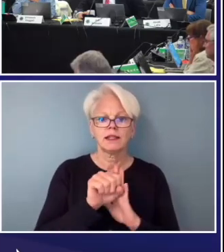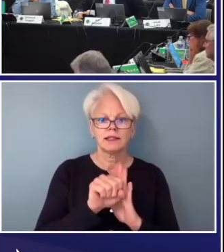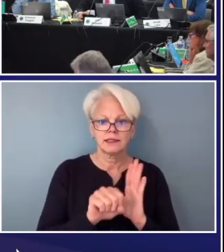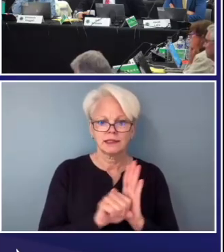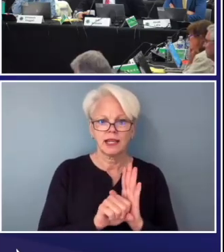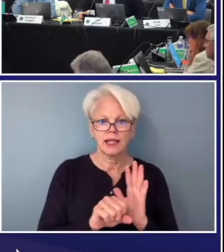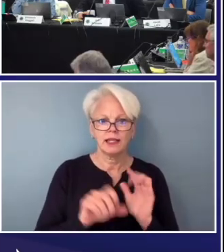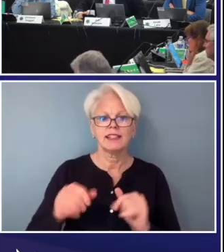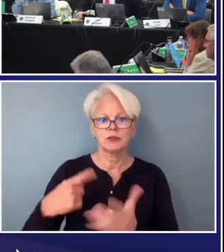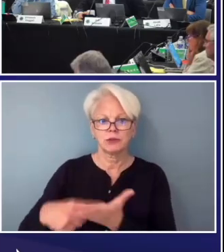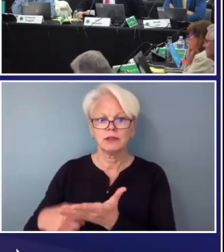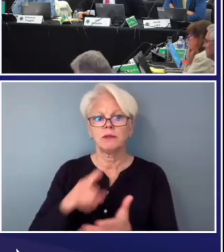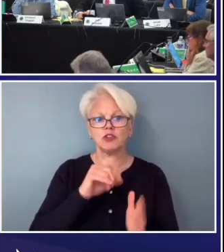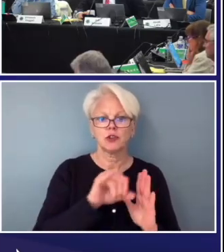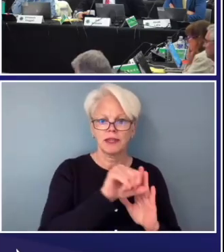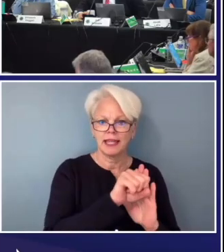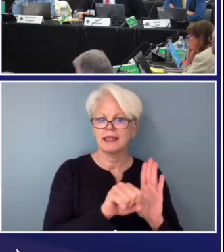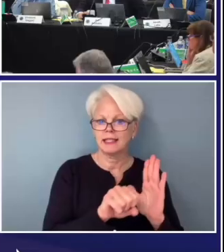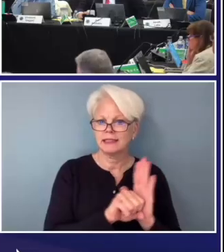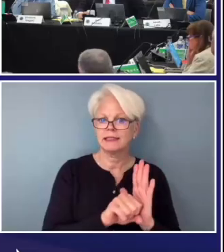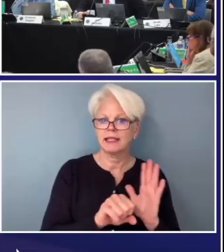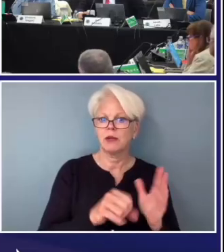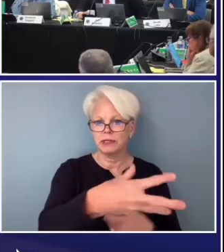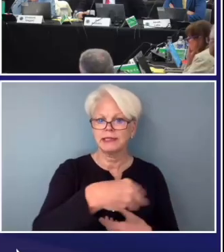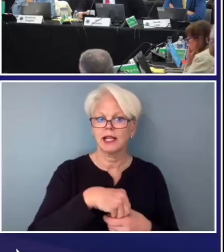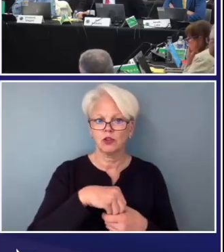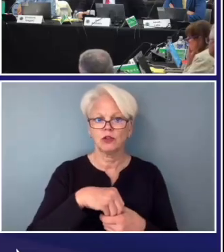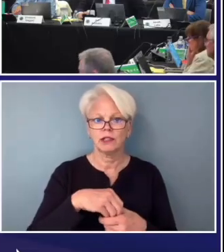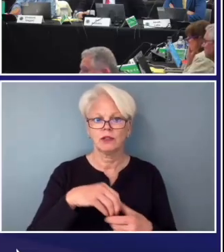to make sure that the state was, uh, included in the documentation of the teachout.